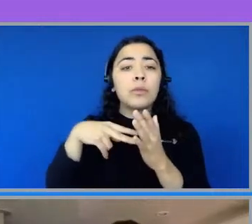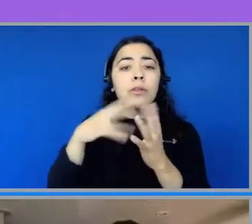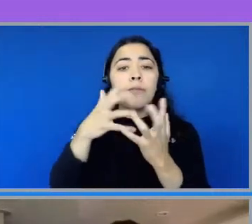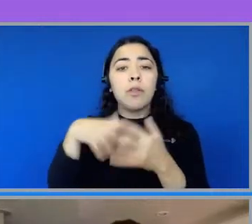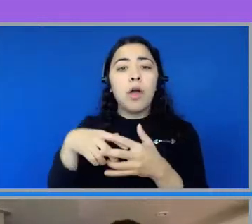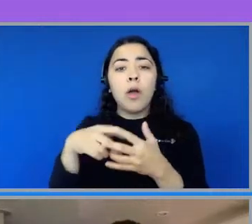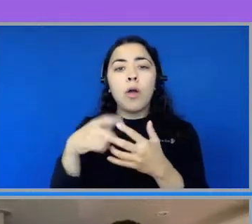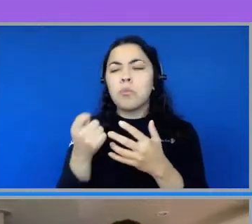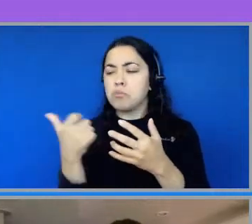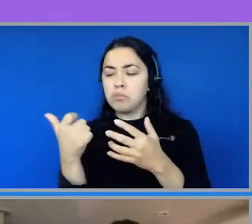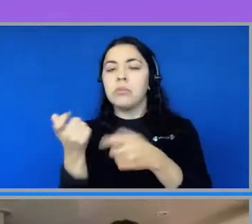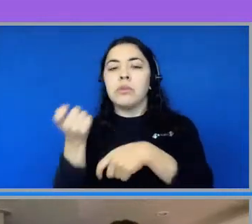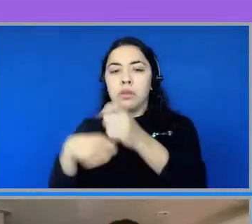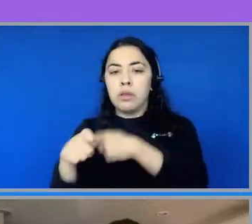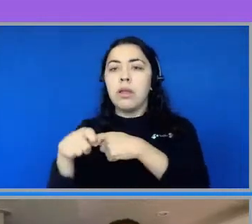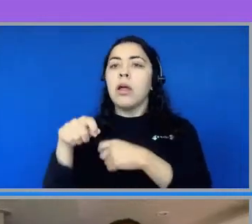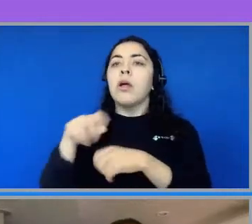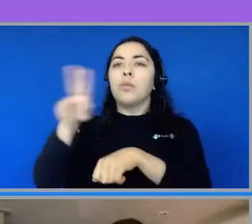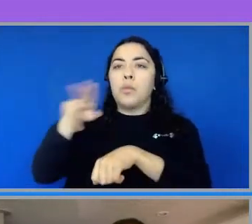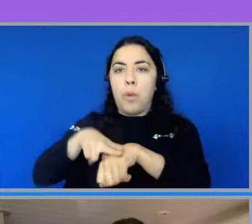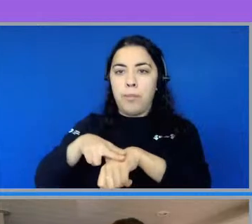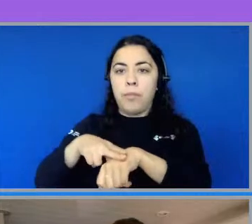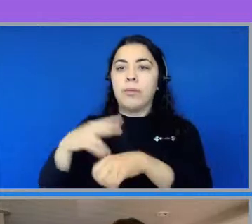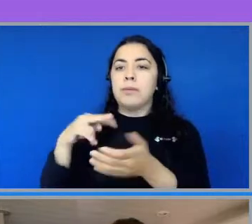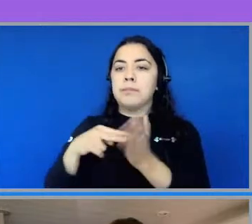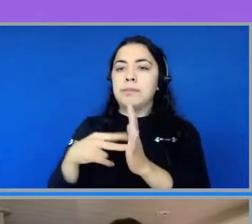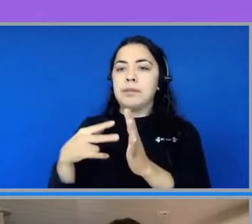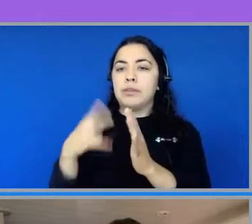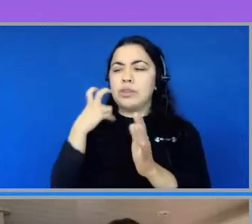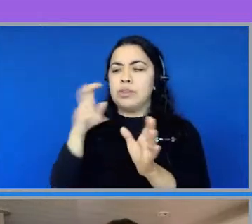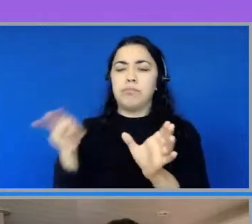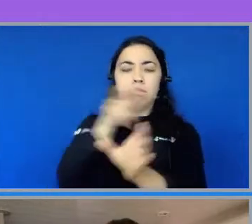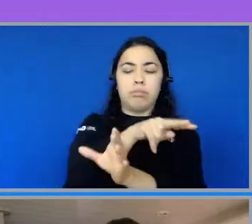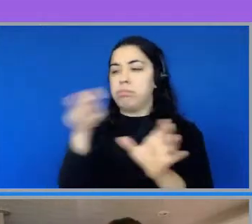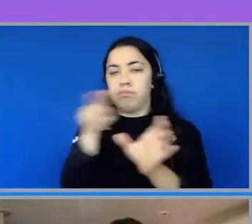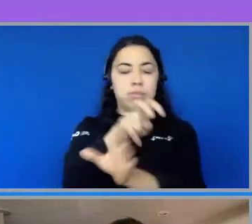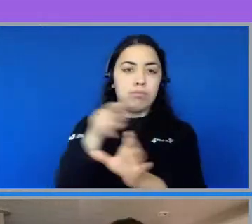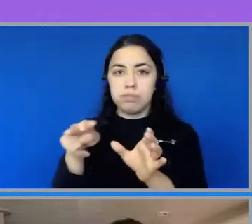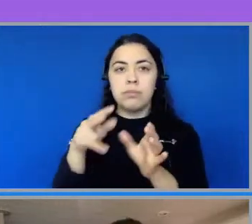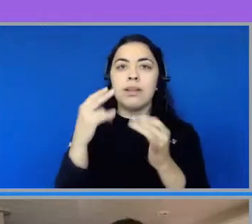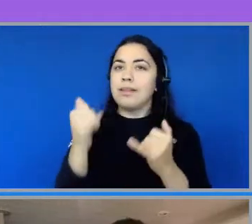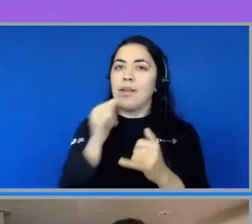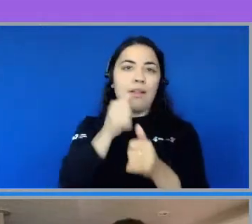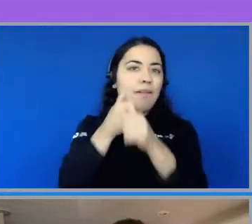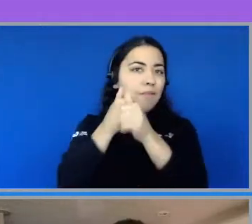you see the disconnected jumping around. Because we're not sort